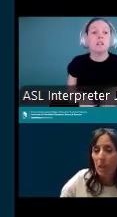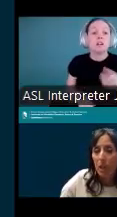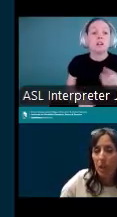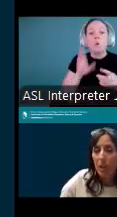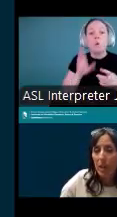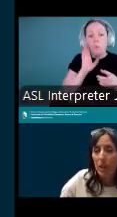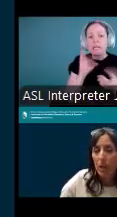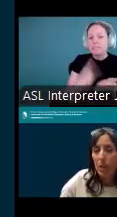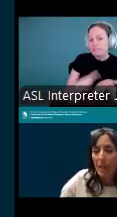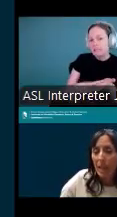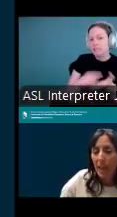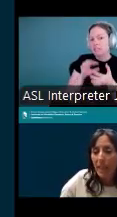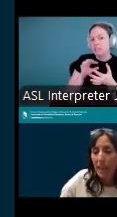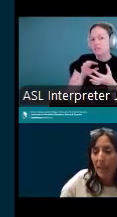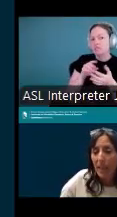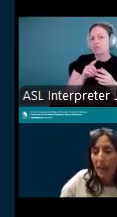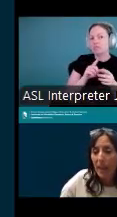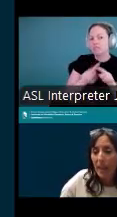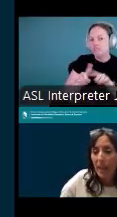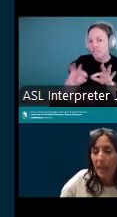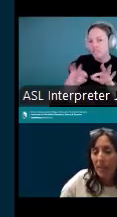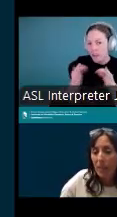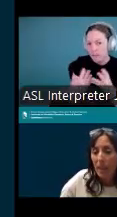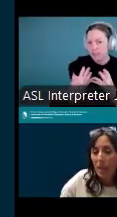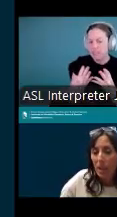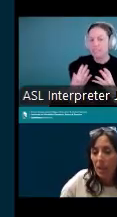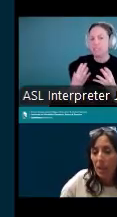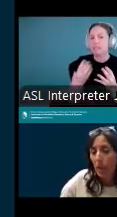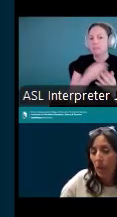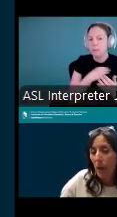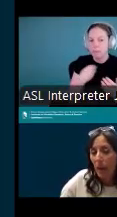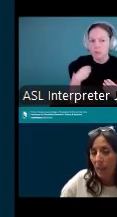sure that you de-identify the information. If you have any